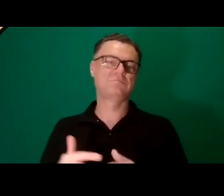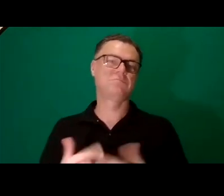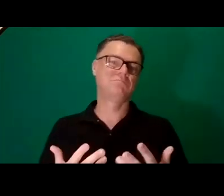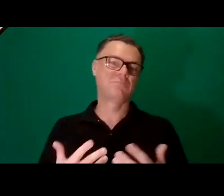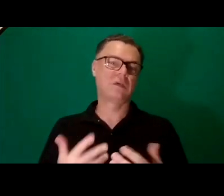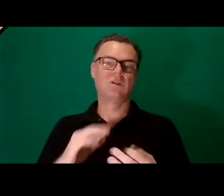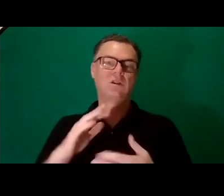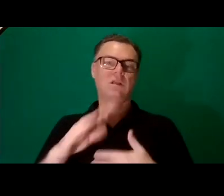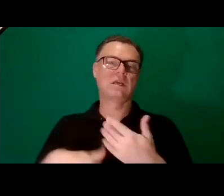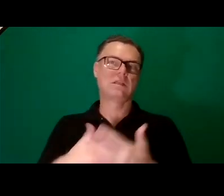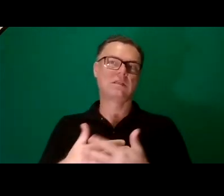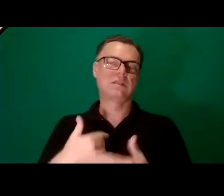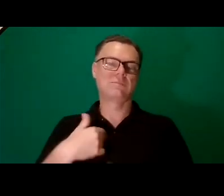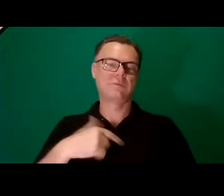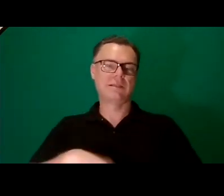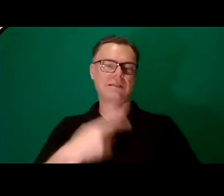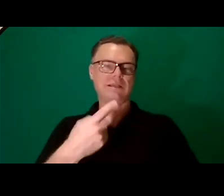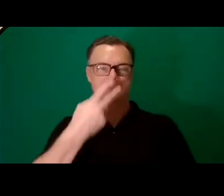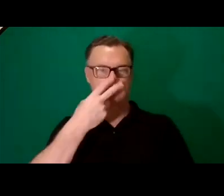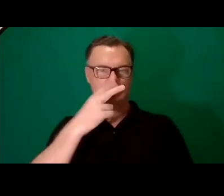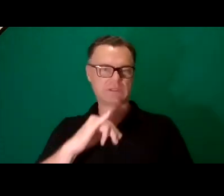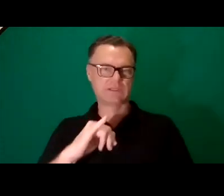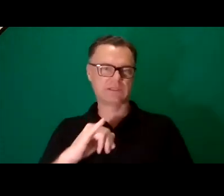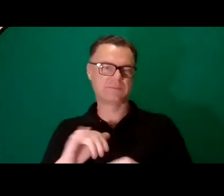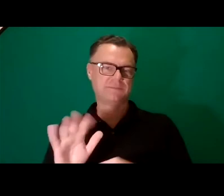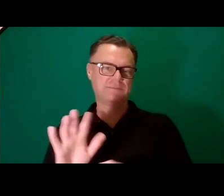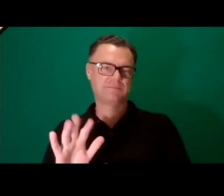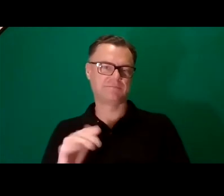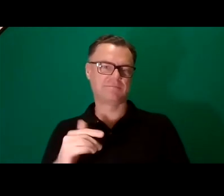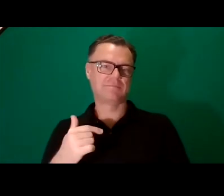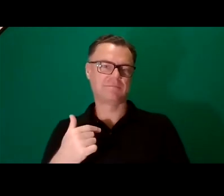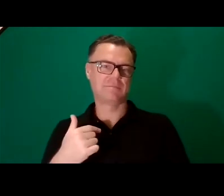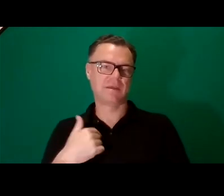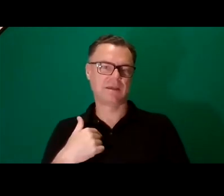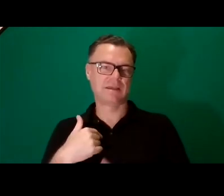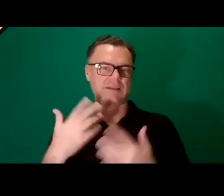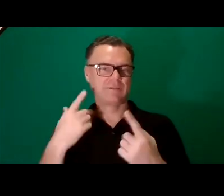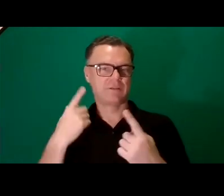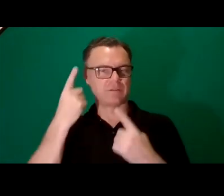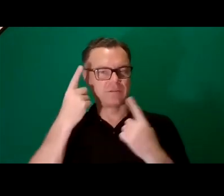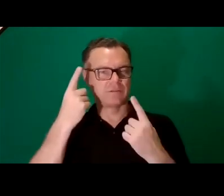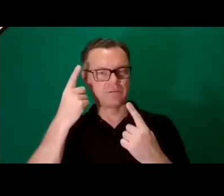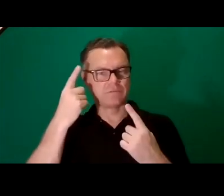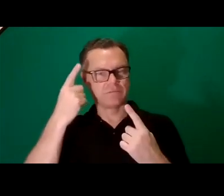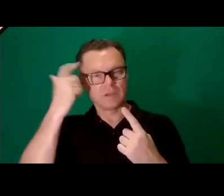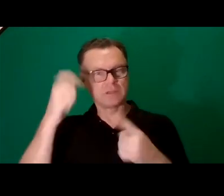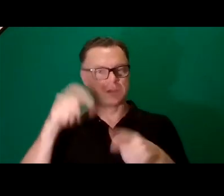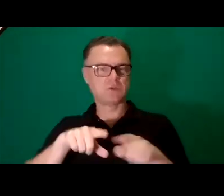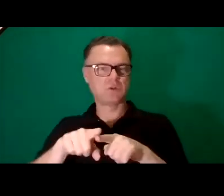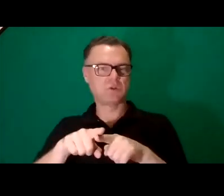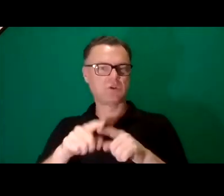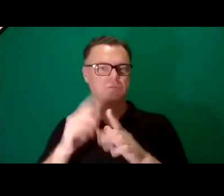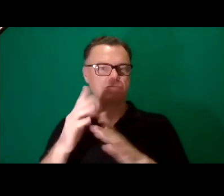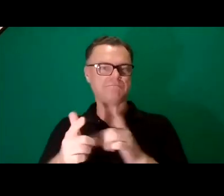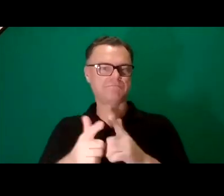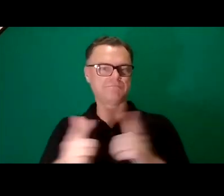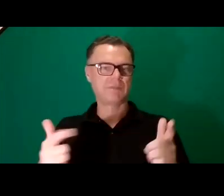my late 20s that I even considered the idea of learning sign language. I had this real